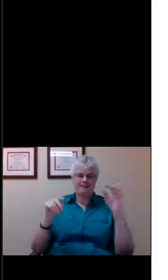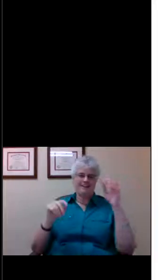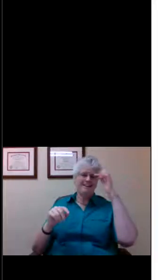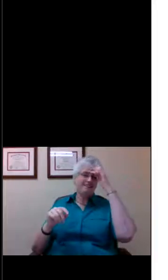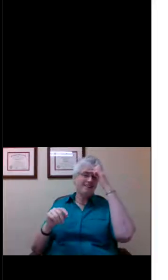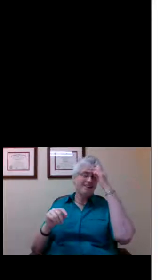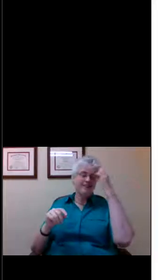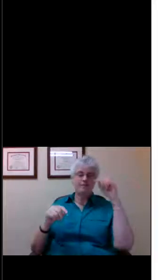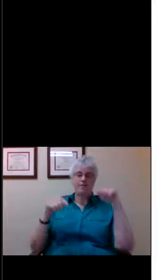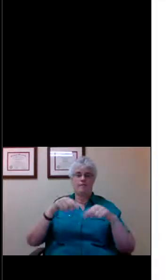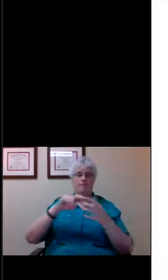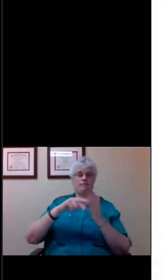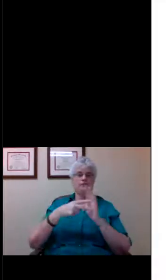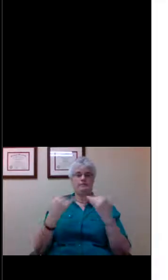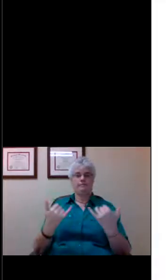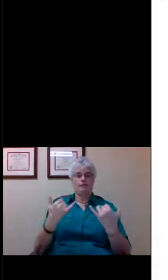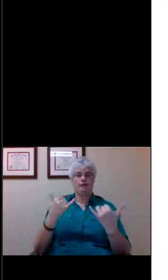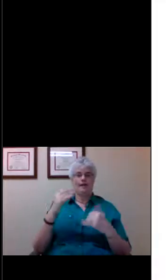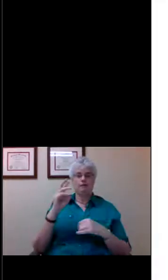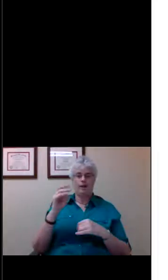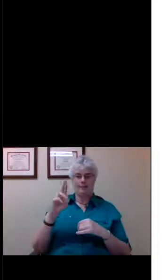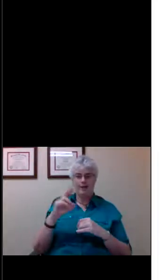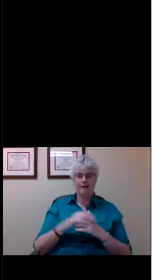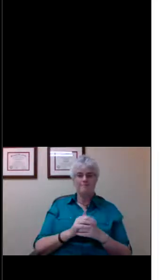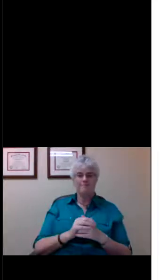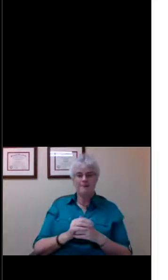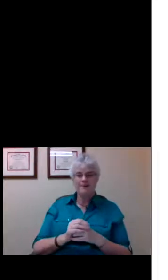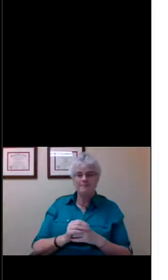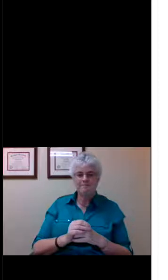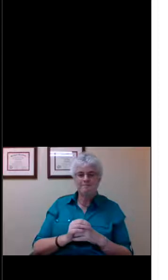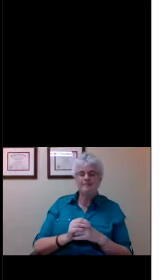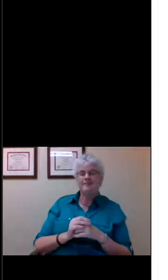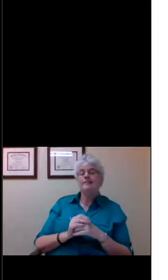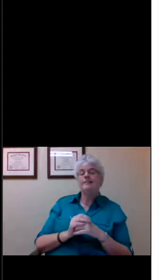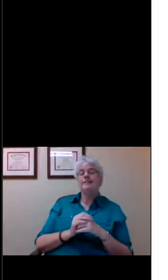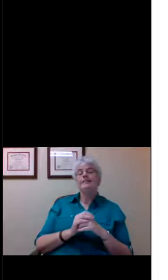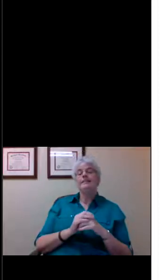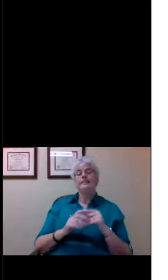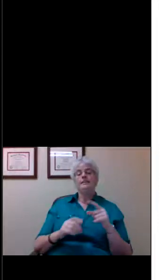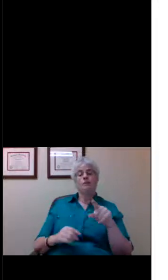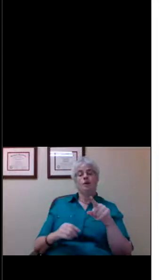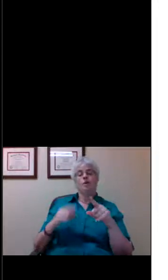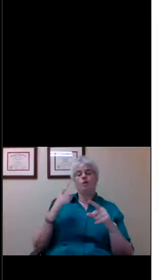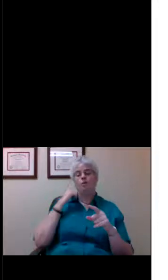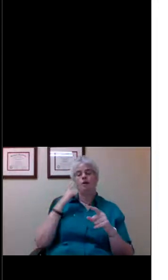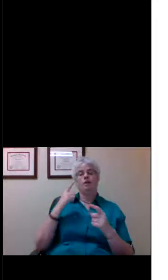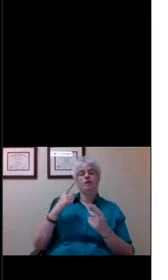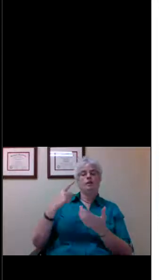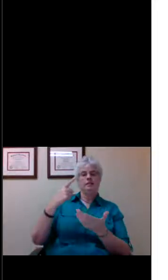spoken language interpreting as well, but the purpose of this webinar is the more focus on the ASL type interpreting for